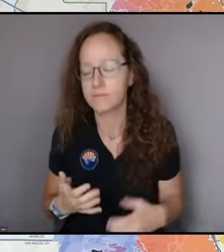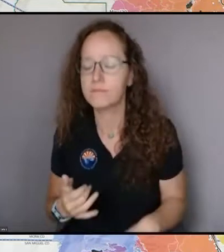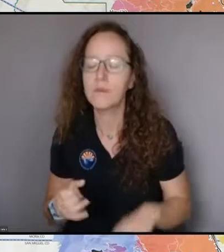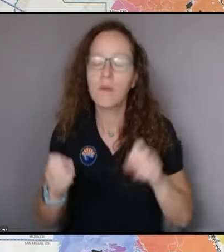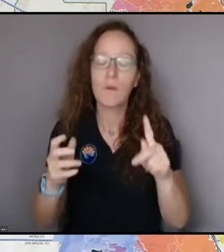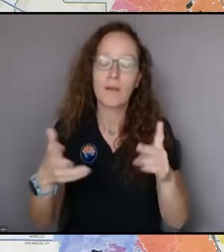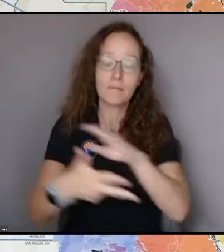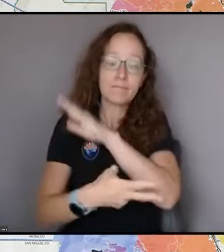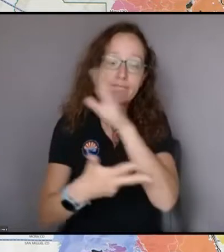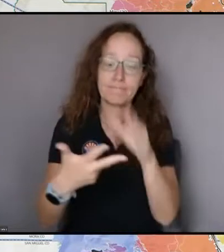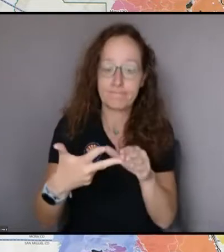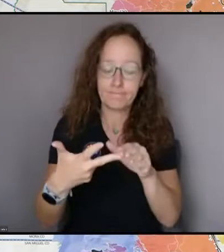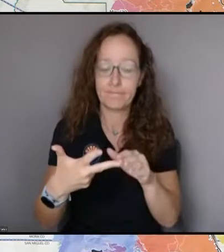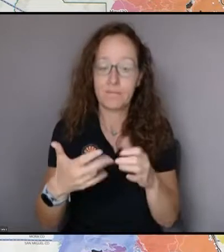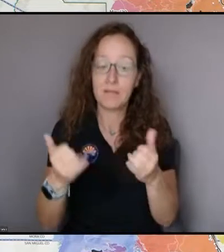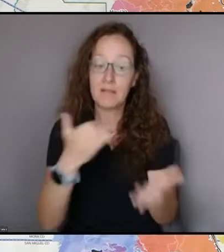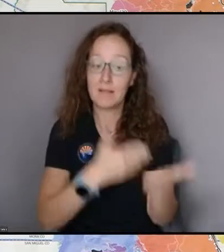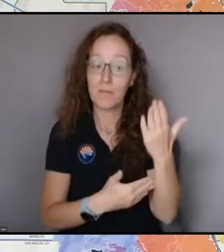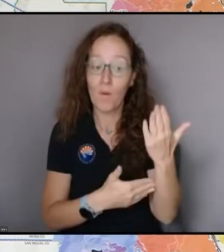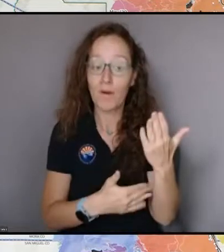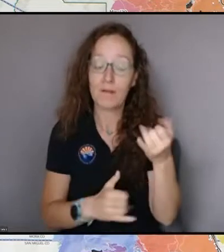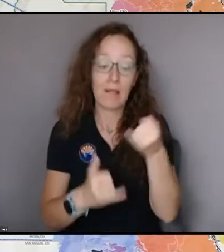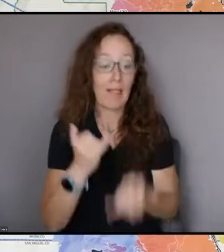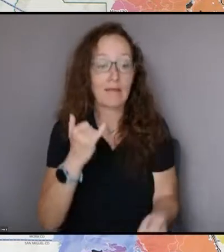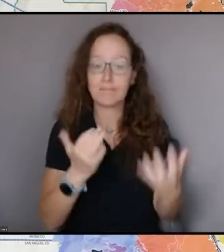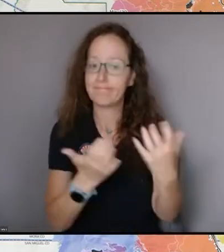through LinkedIn and I came across this story. And it